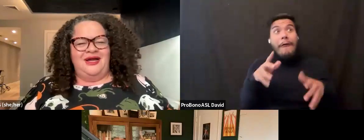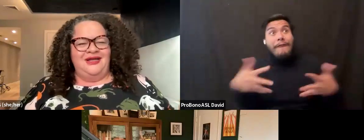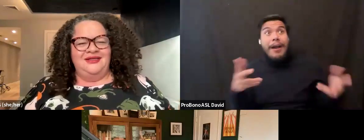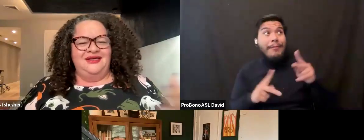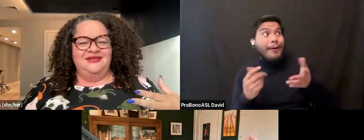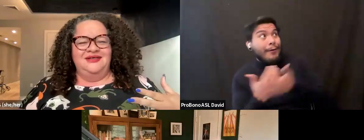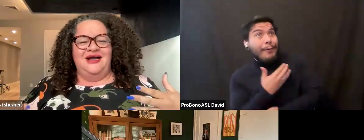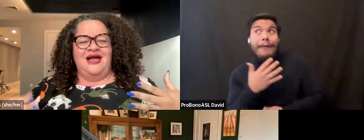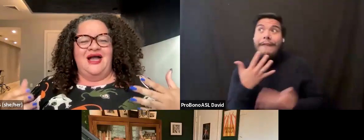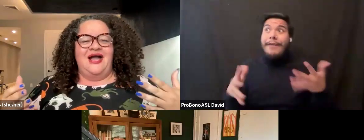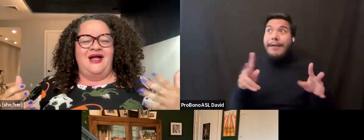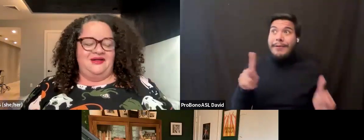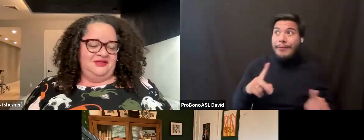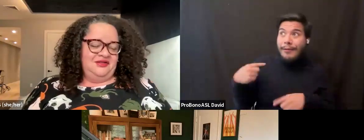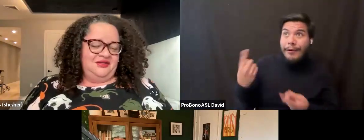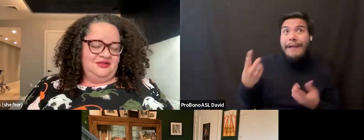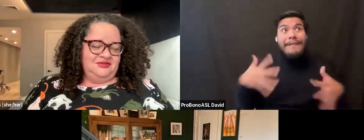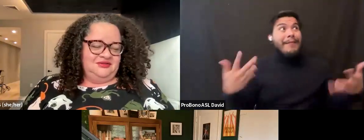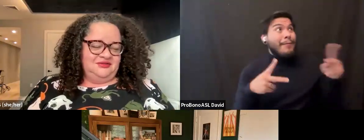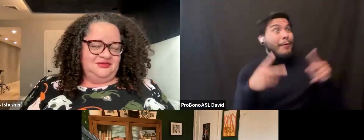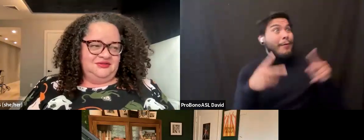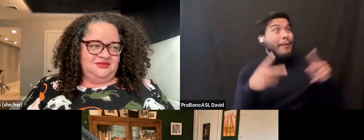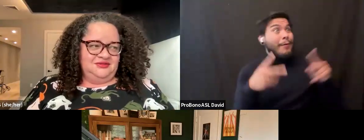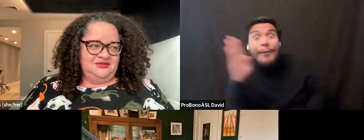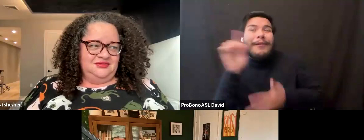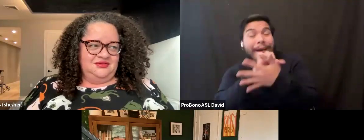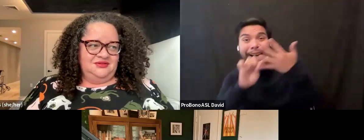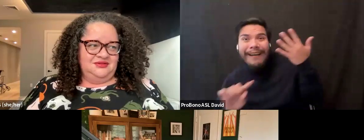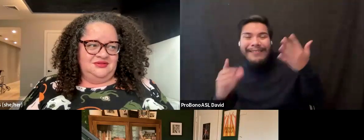fat people are borrowed, fat people are blue, all of these different things, right?